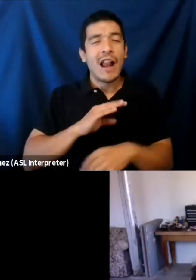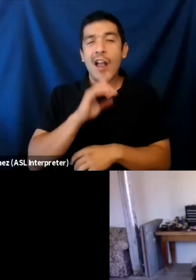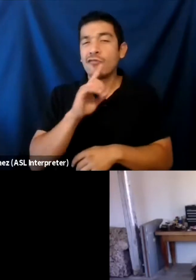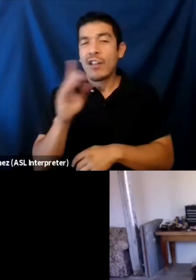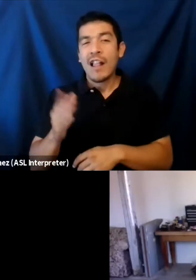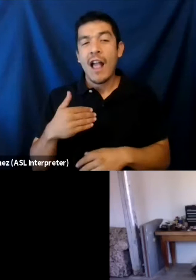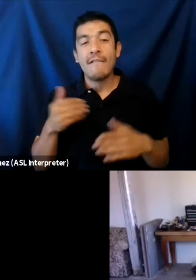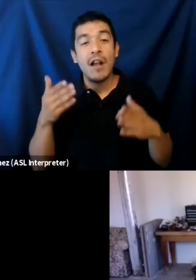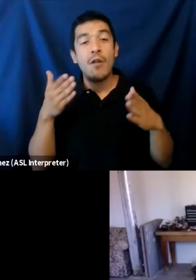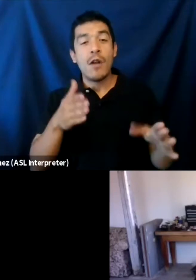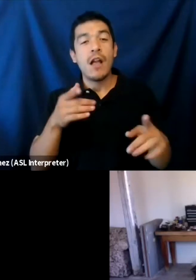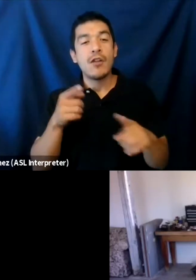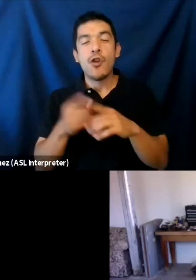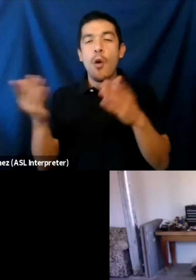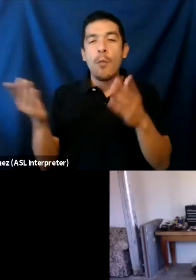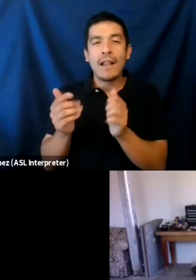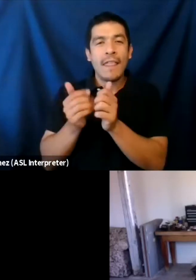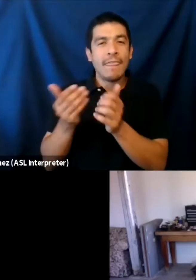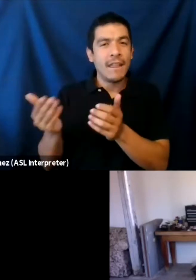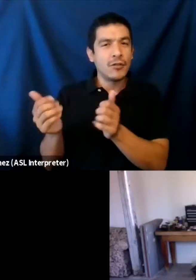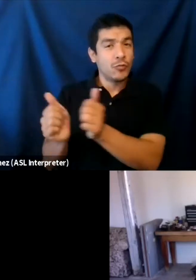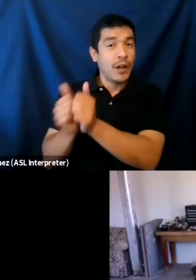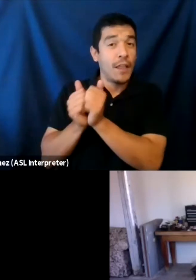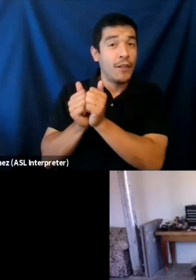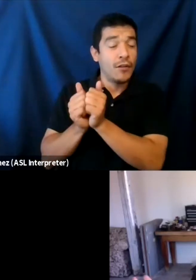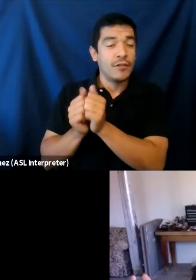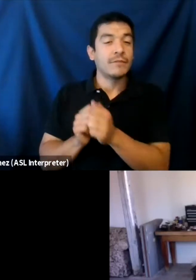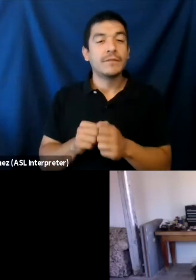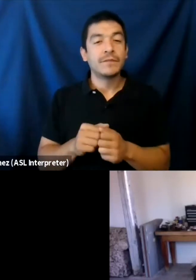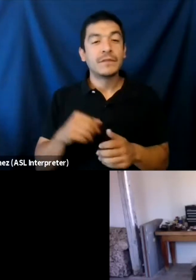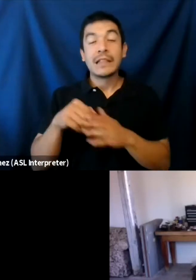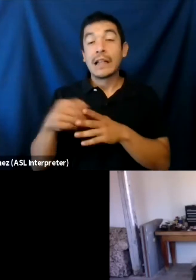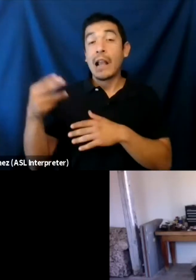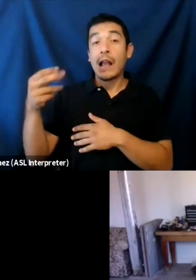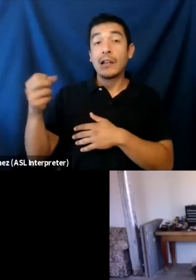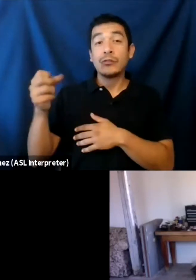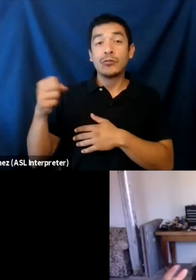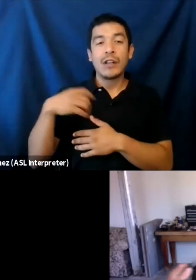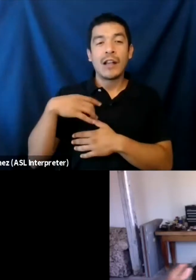to bring these things together. In high school, I found fourth haste and that was like,